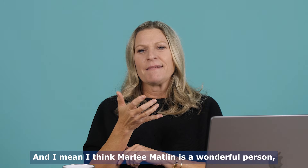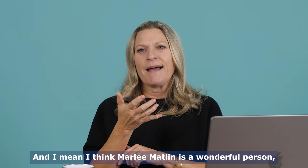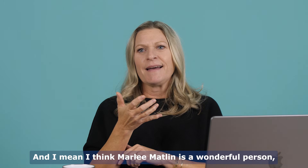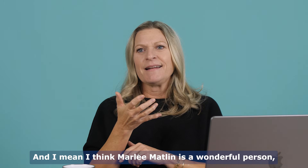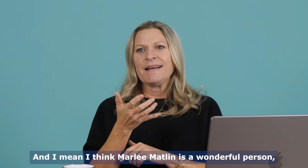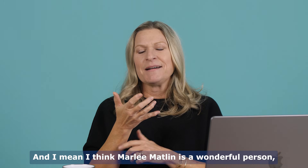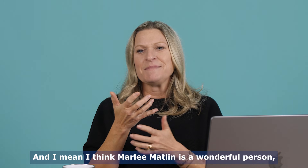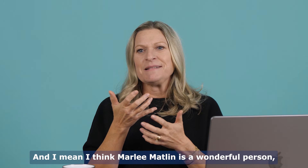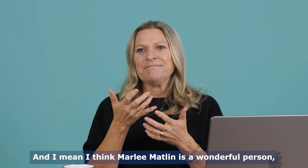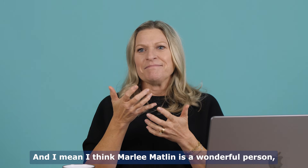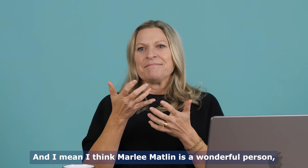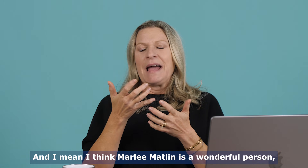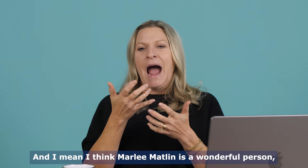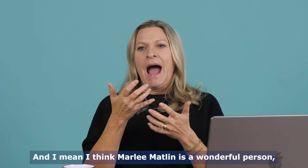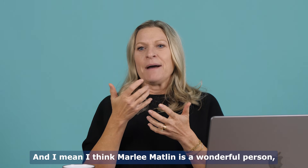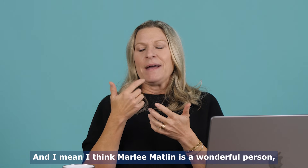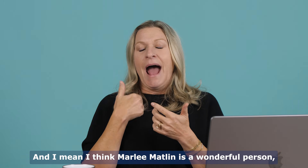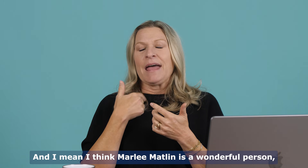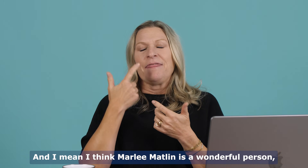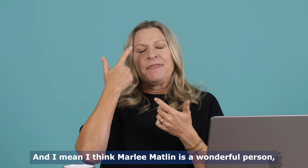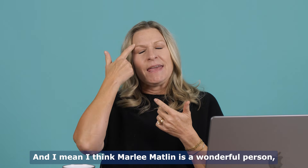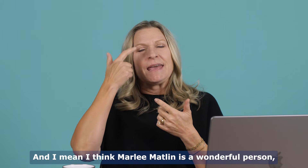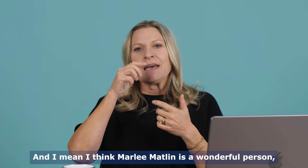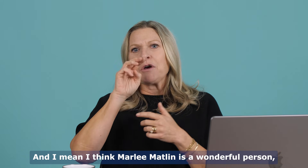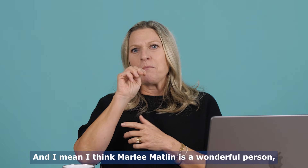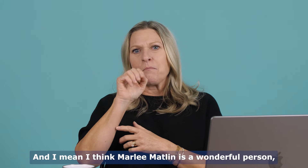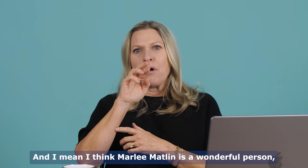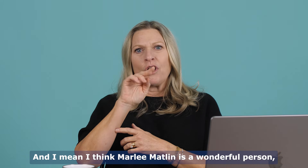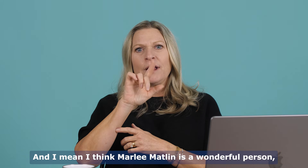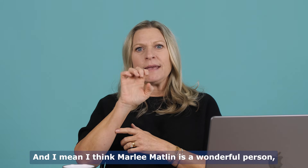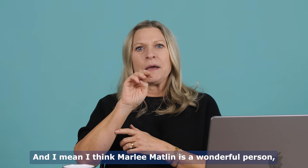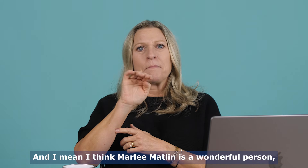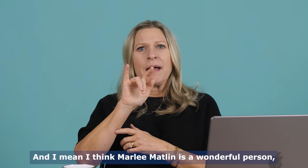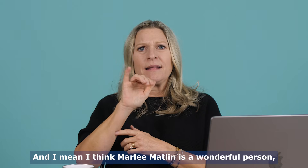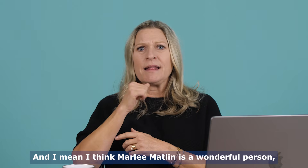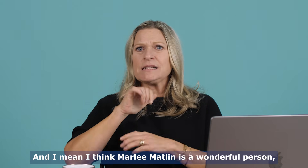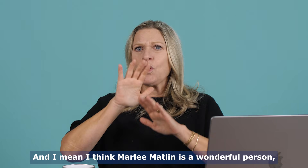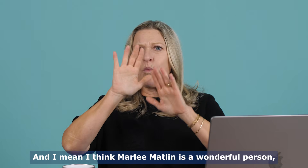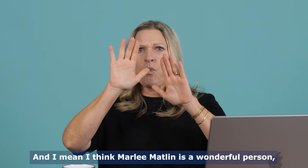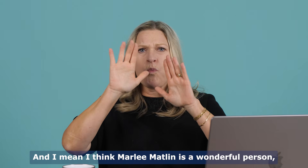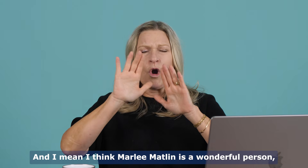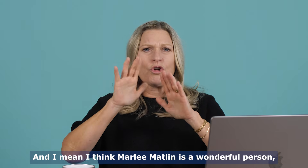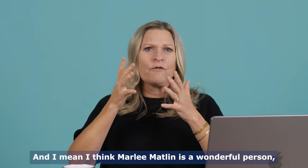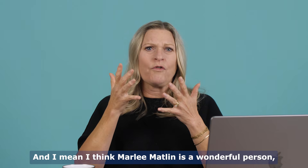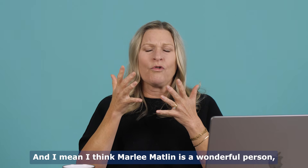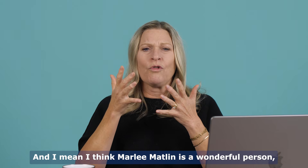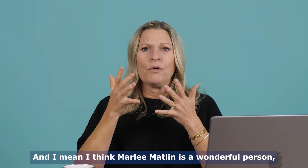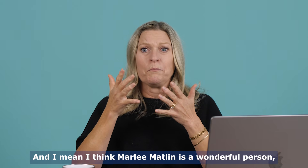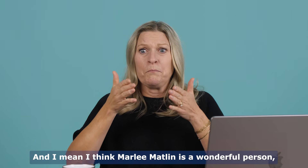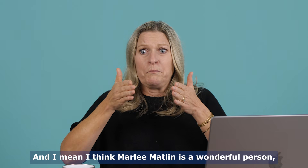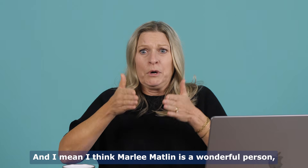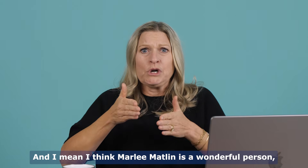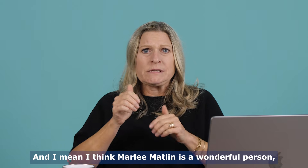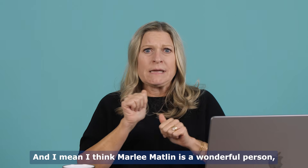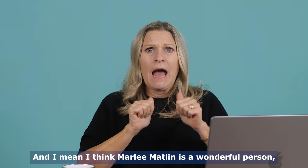And I mean I think Marlee Matlin is a wonderful person,